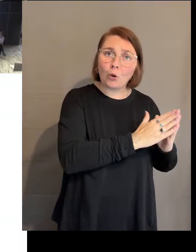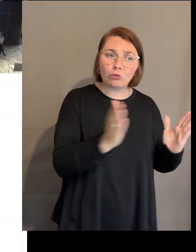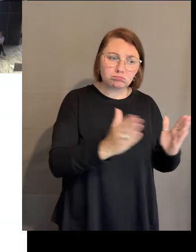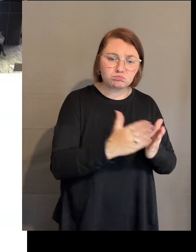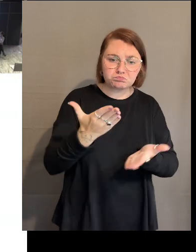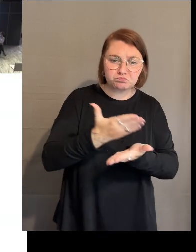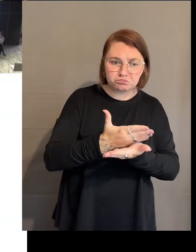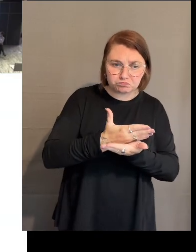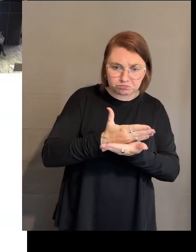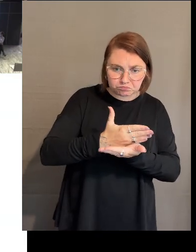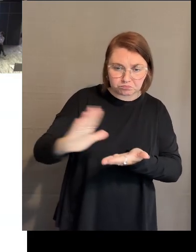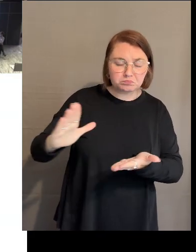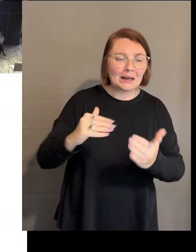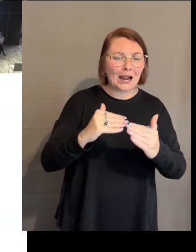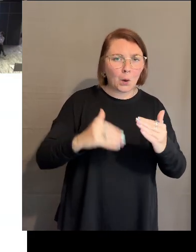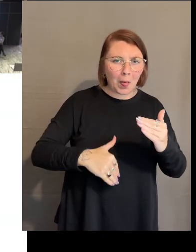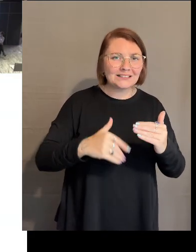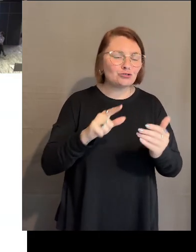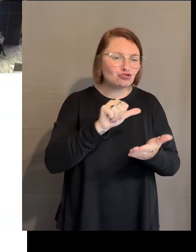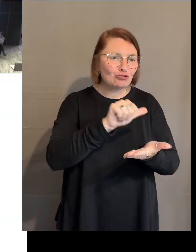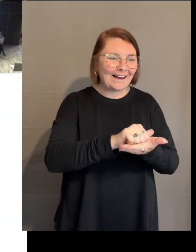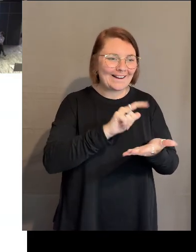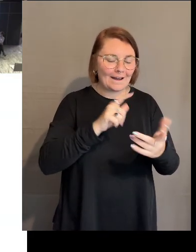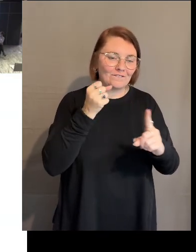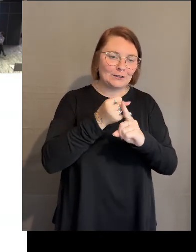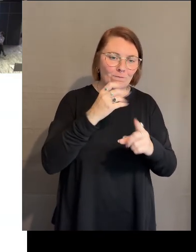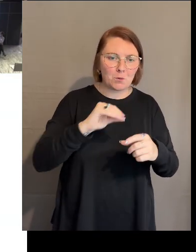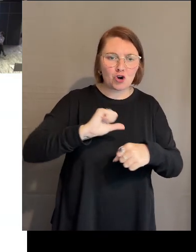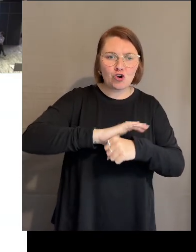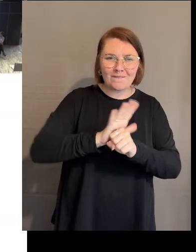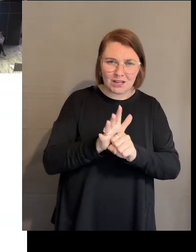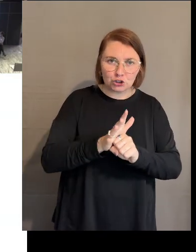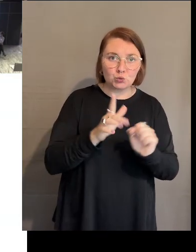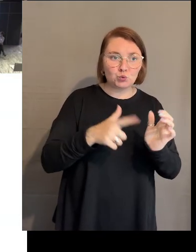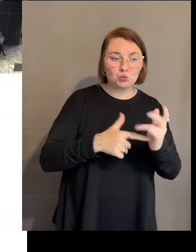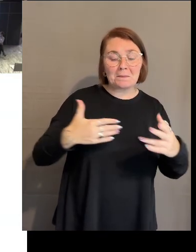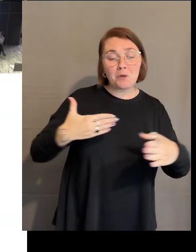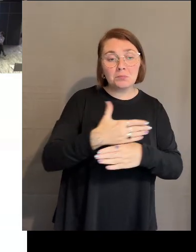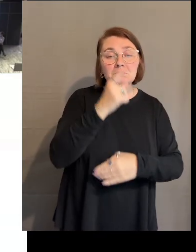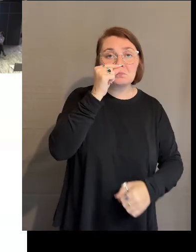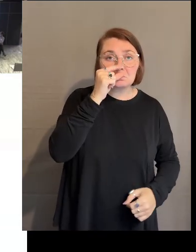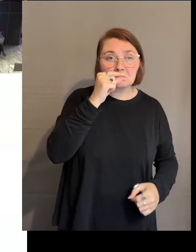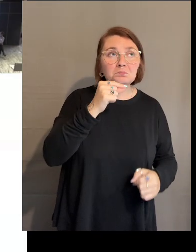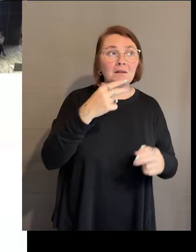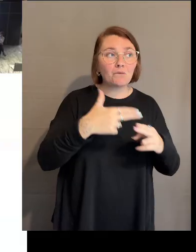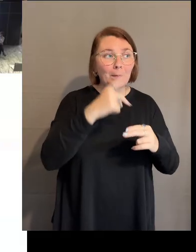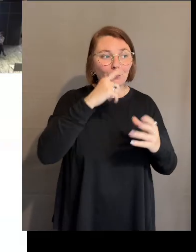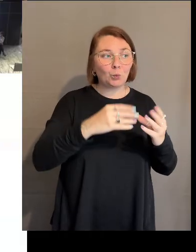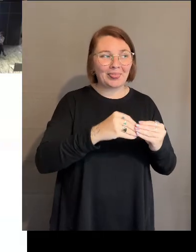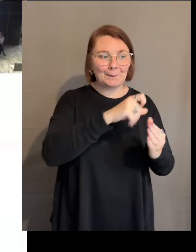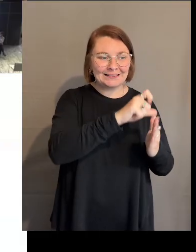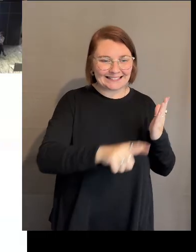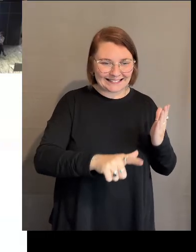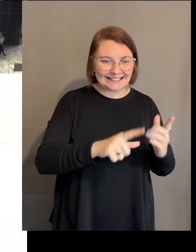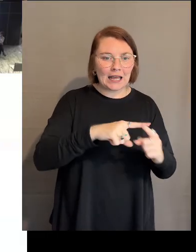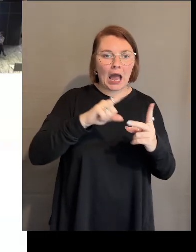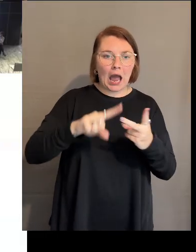the effect of COVID-19 to the employment status for people with disability and attrition.